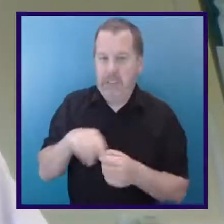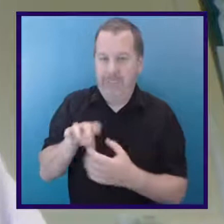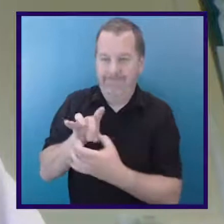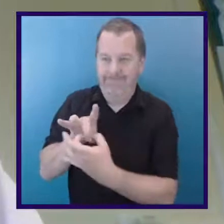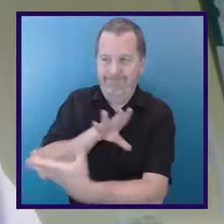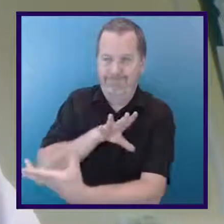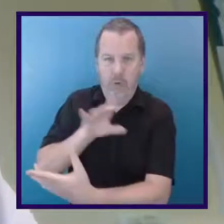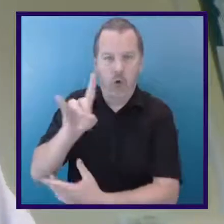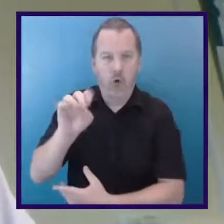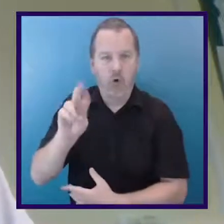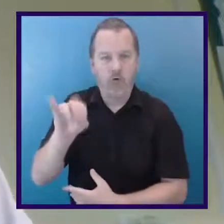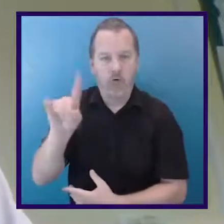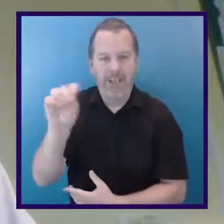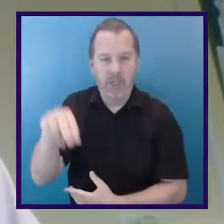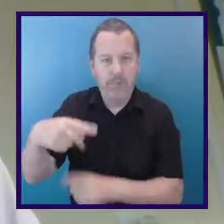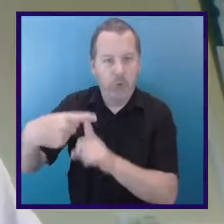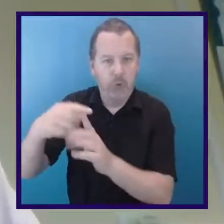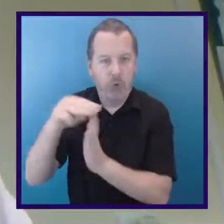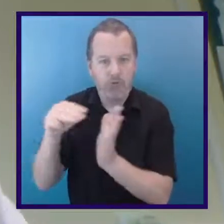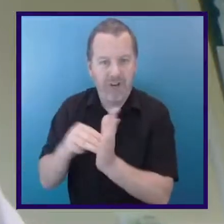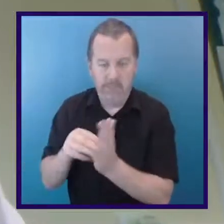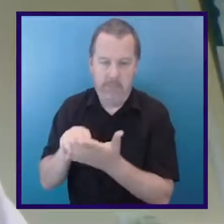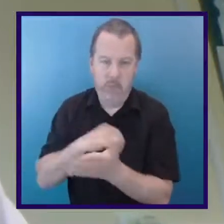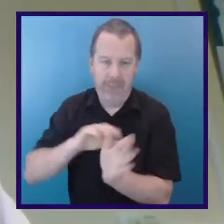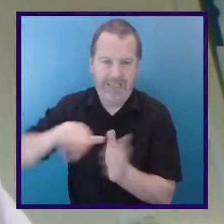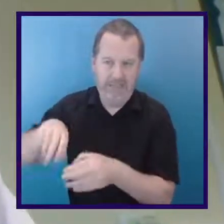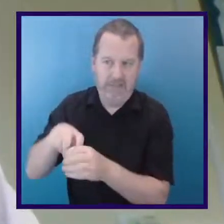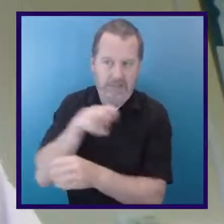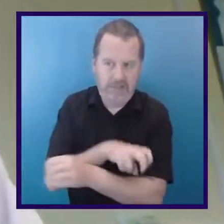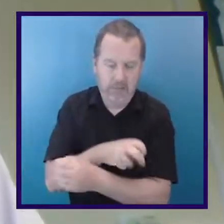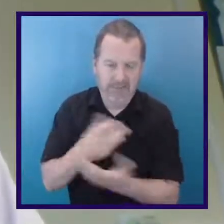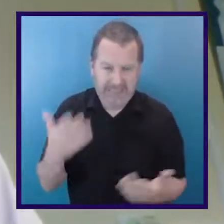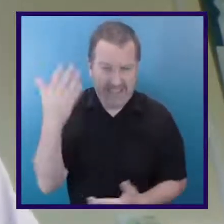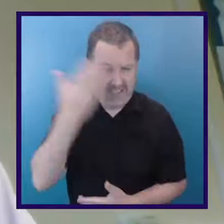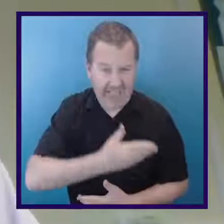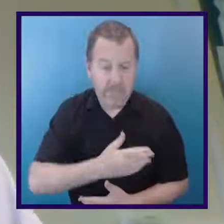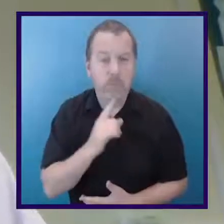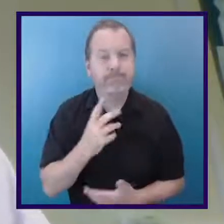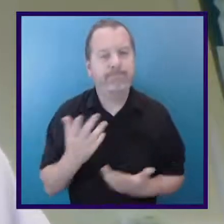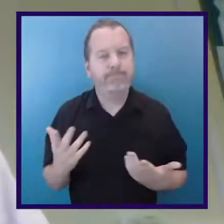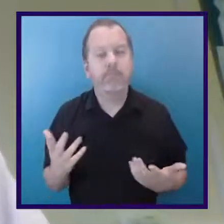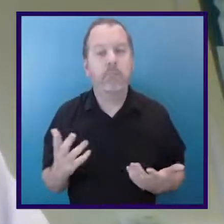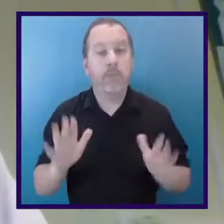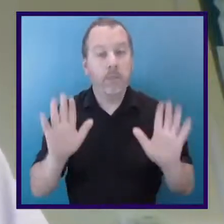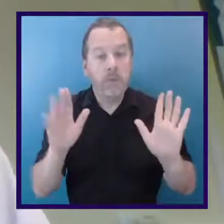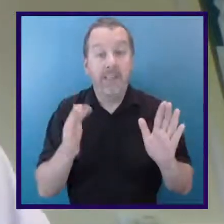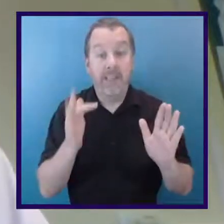And I think, you know, that is significant and very sad. But what I do have to say as well.